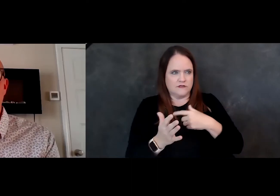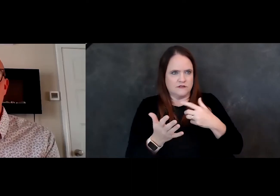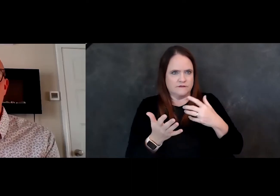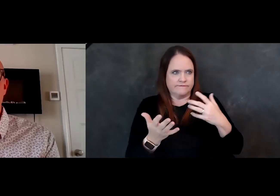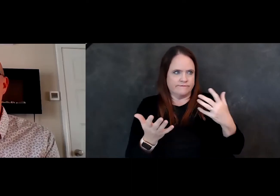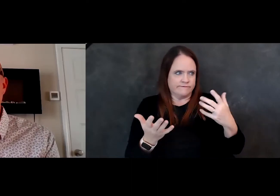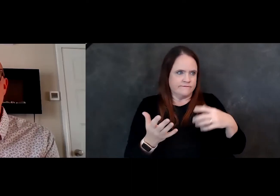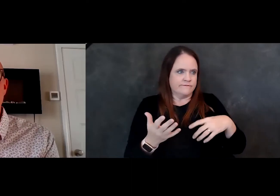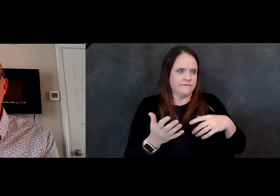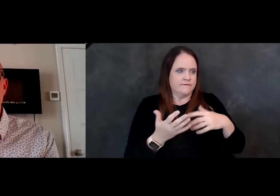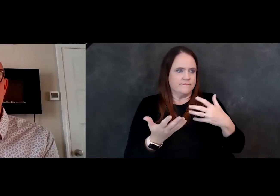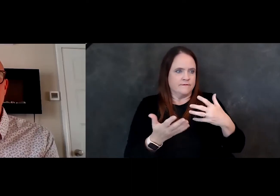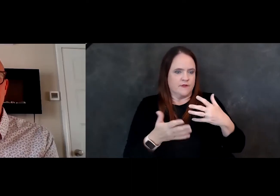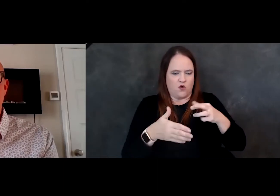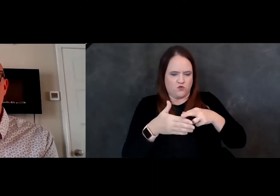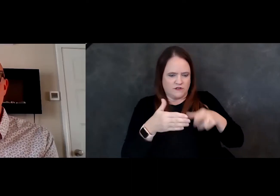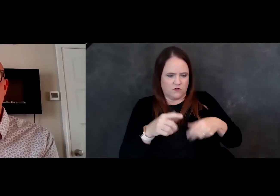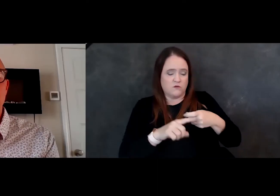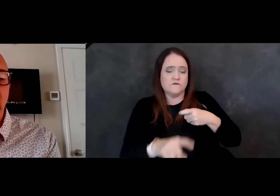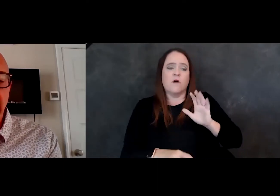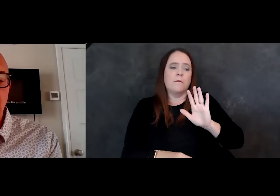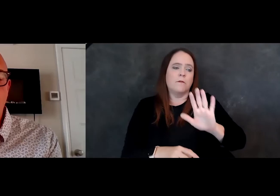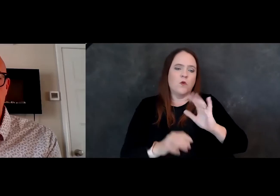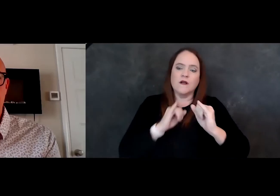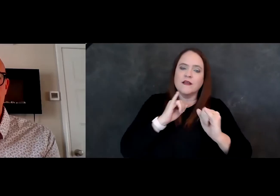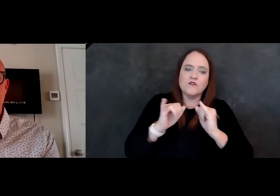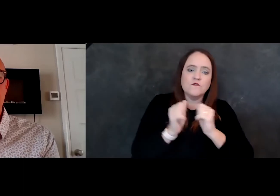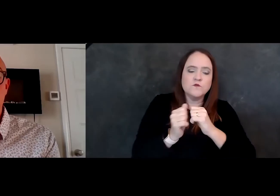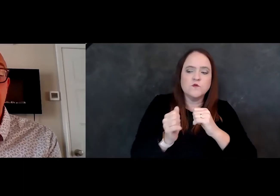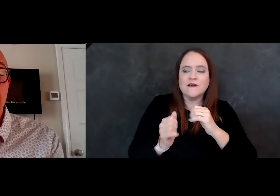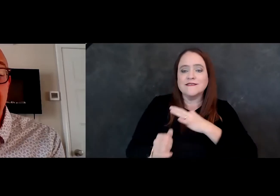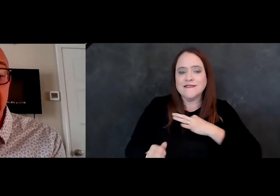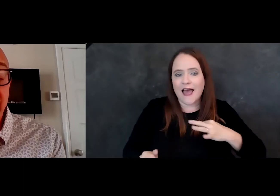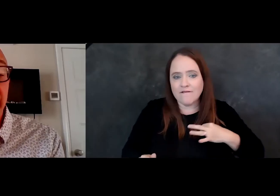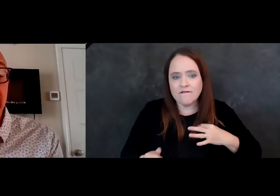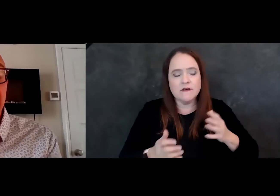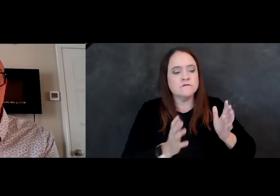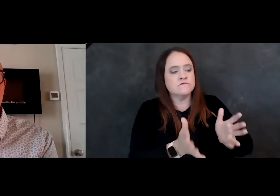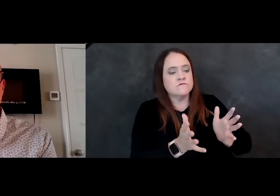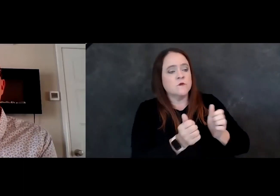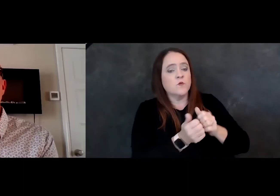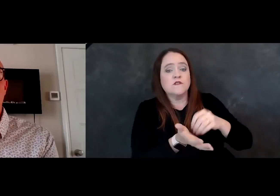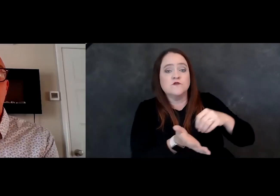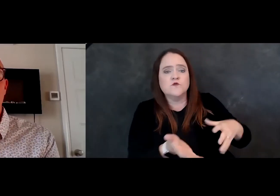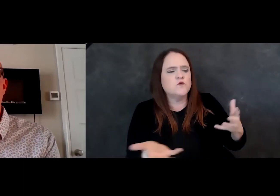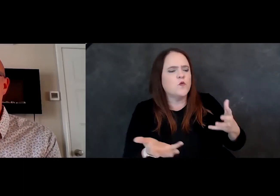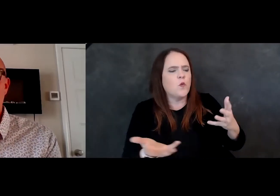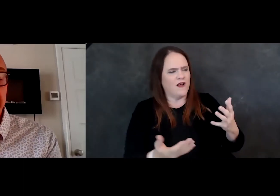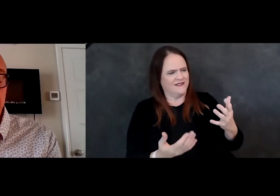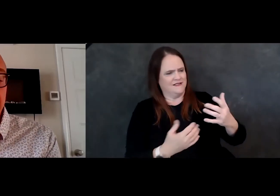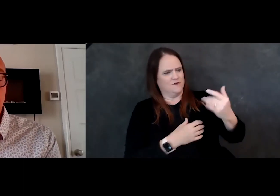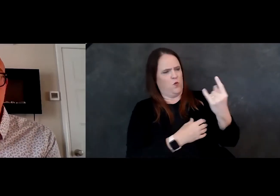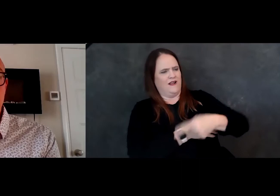kind of exploring what a day in the life might be for an individual who